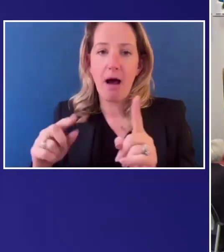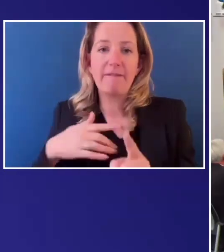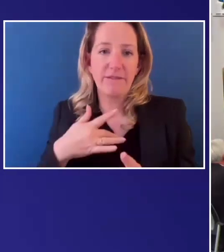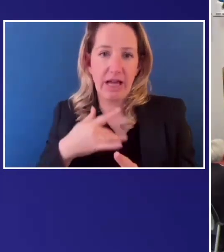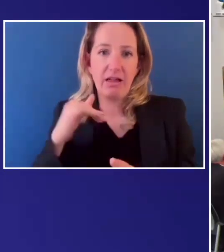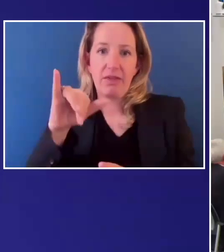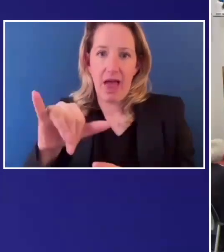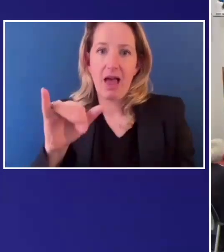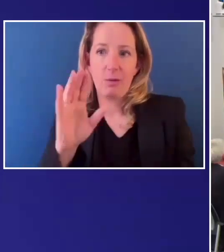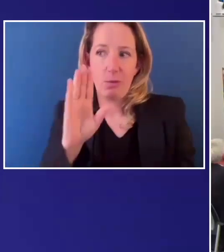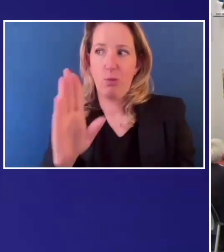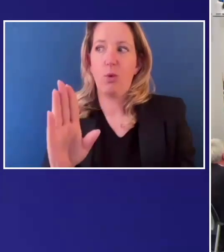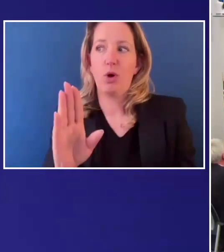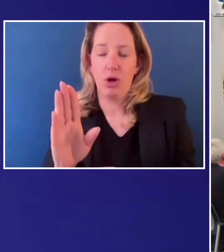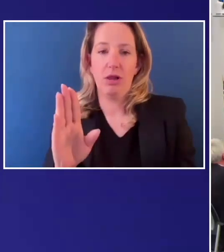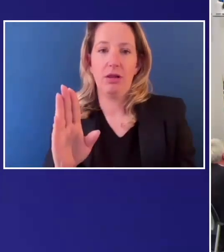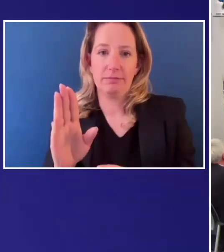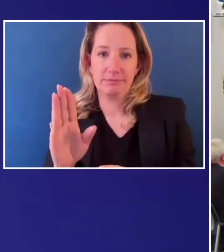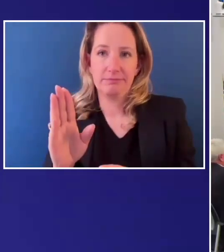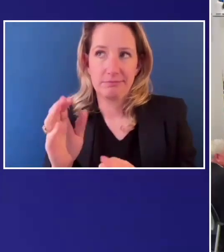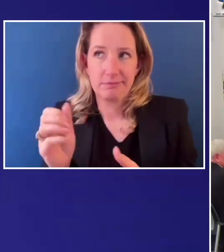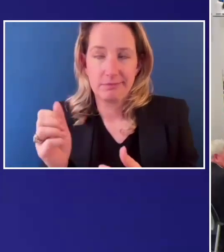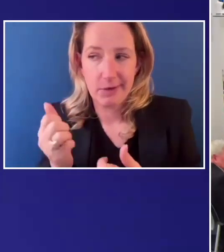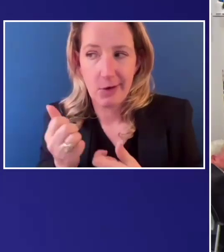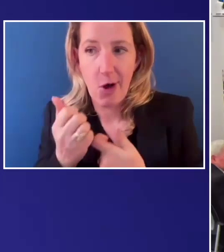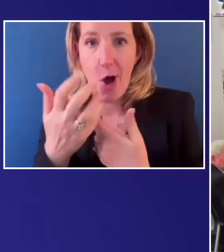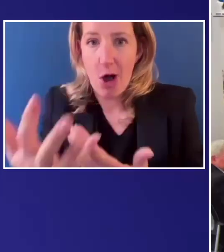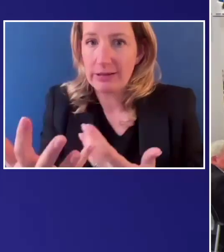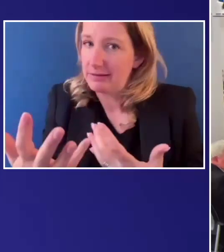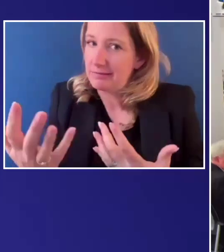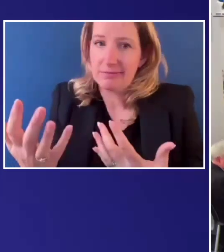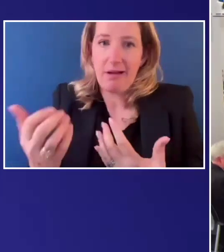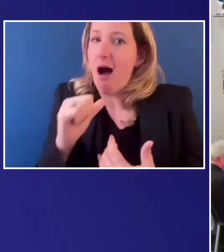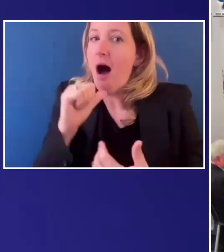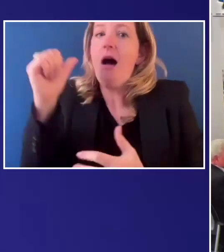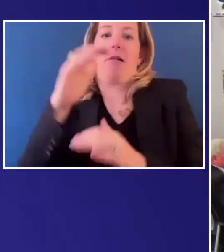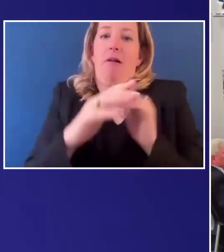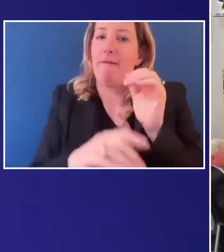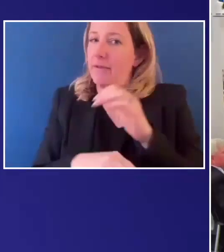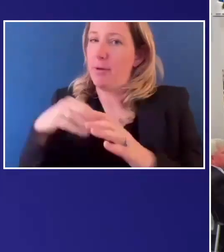conversations up on the hill. And that may just have to be what happens before you guys can do anything about that.